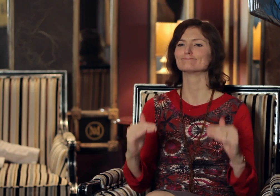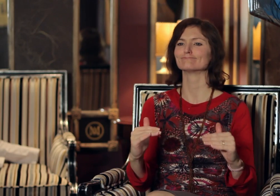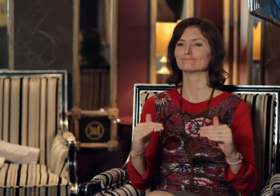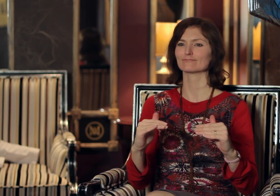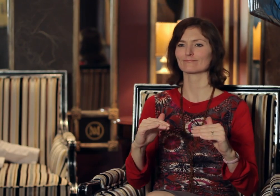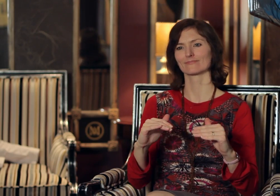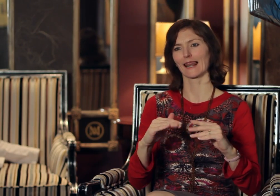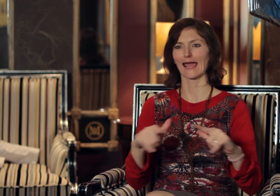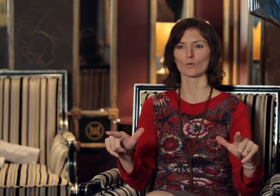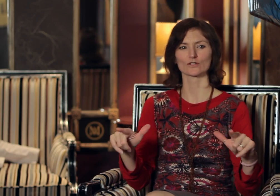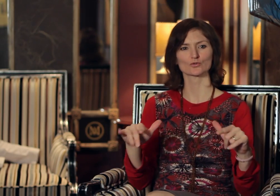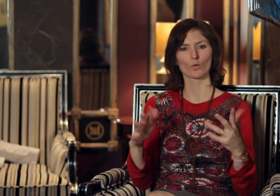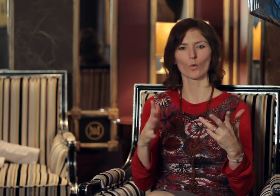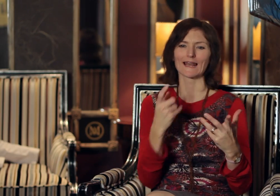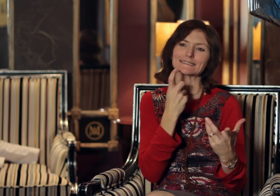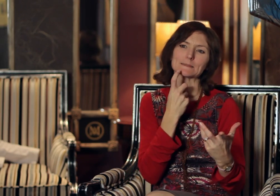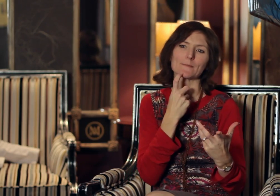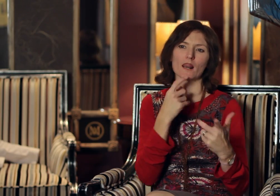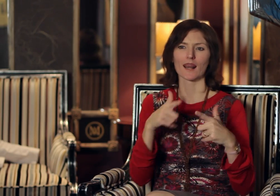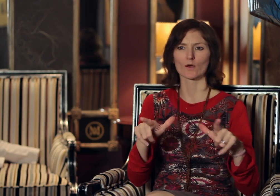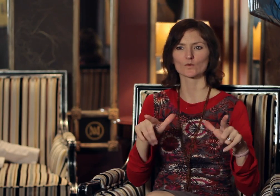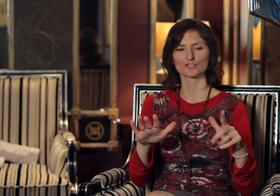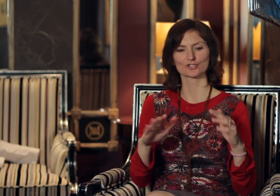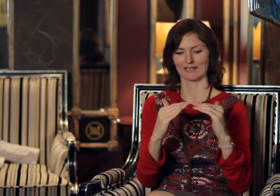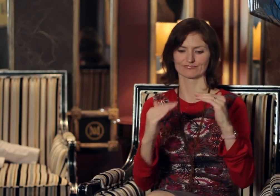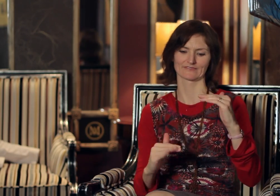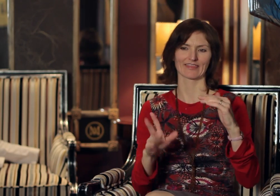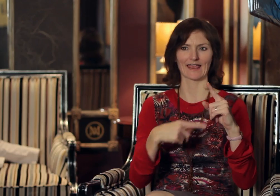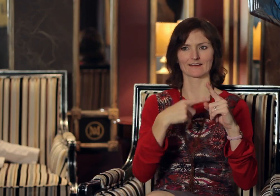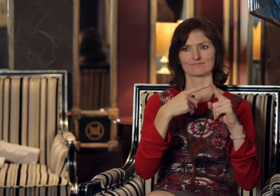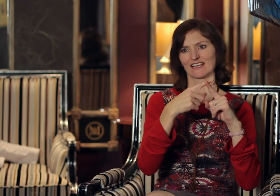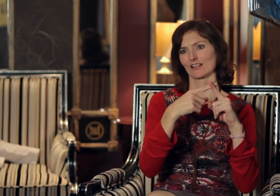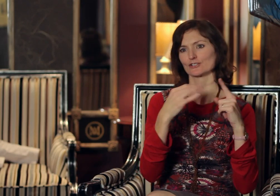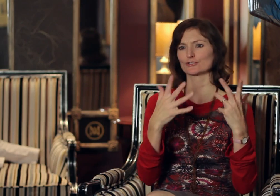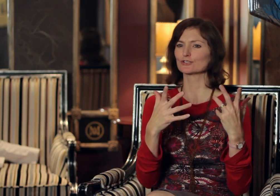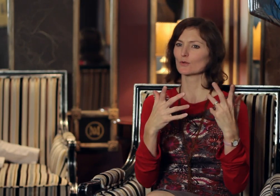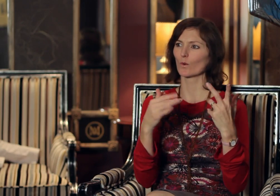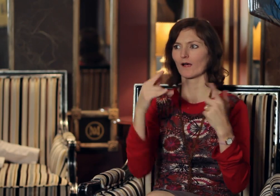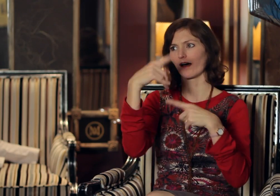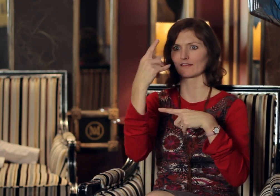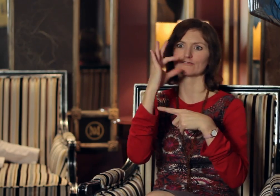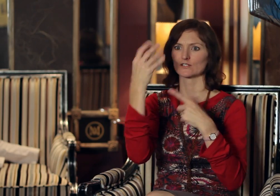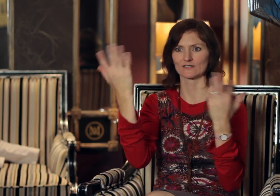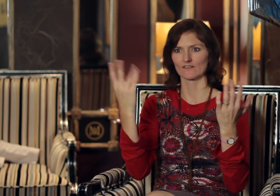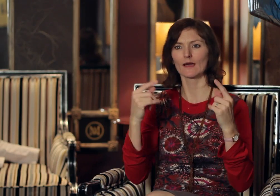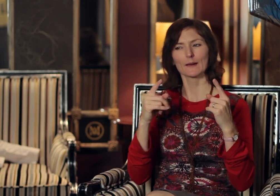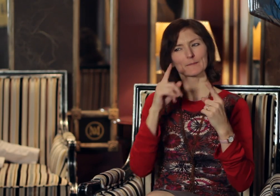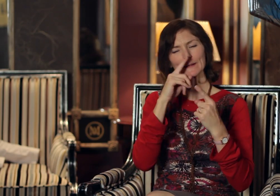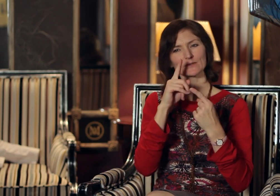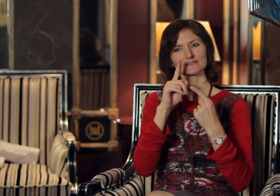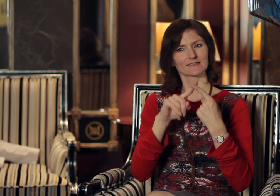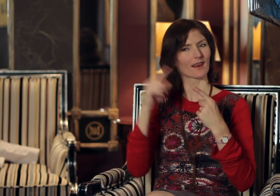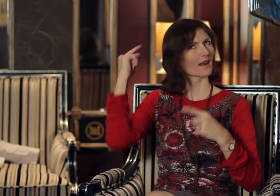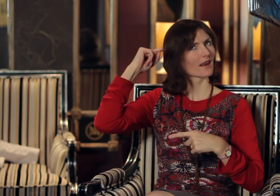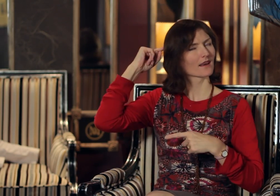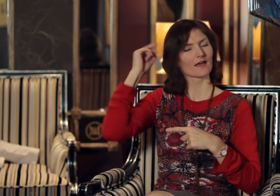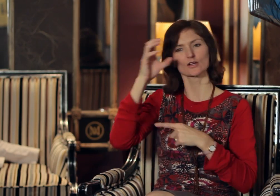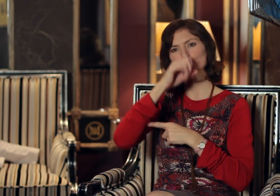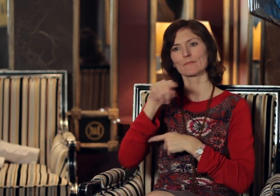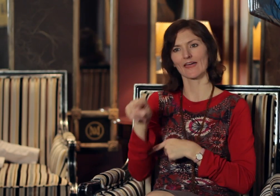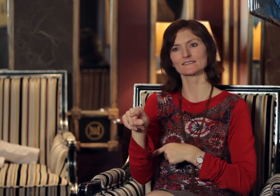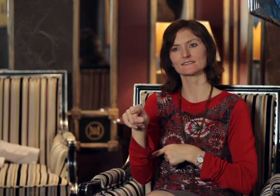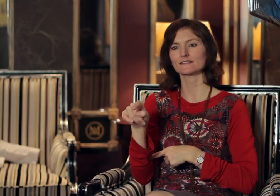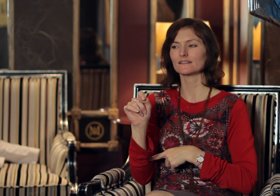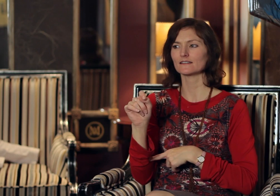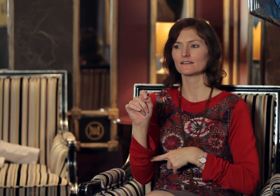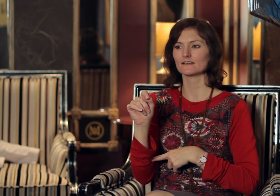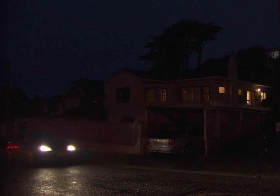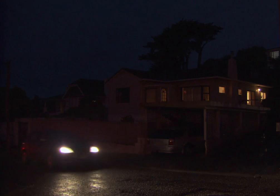language certainly inferior to English or French or other languages. People make that assumption.